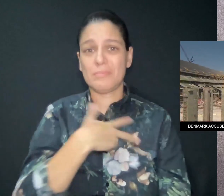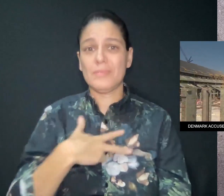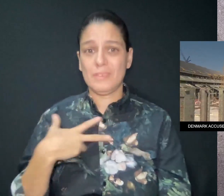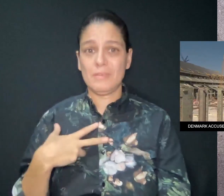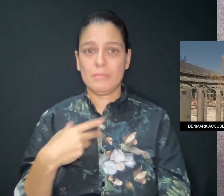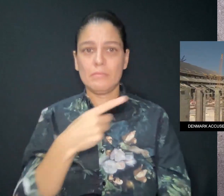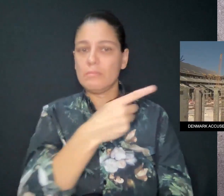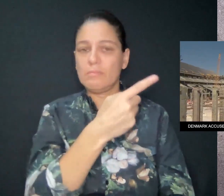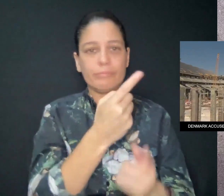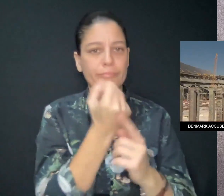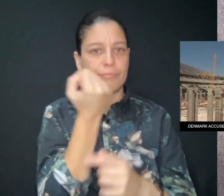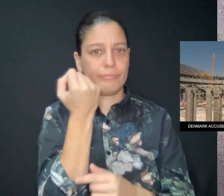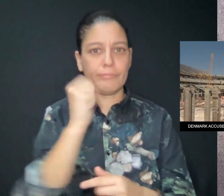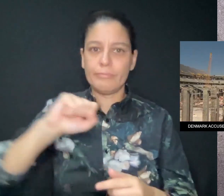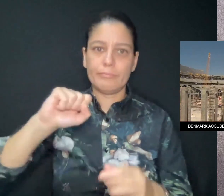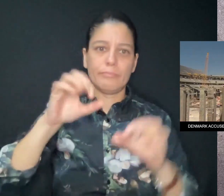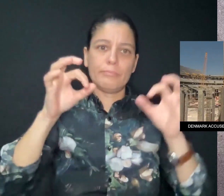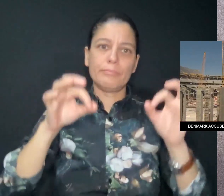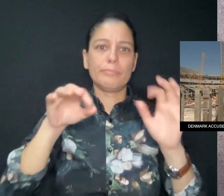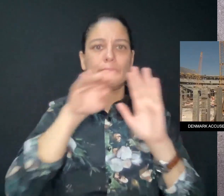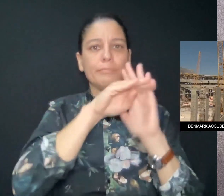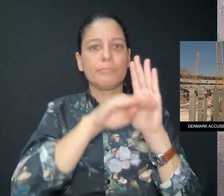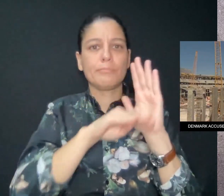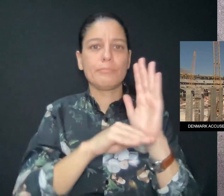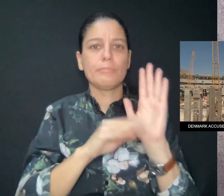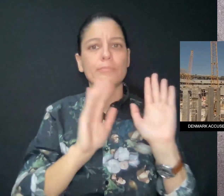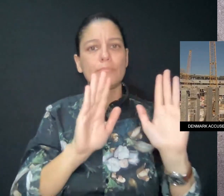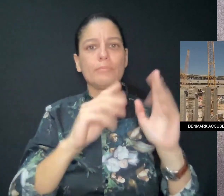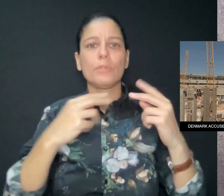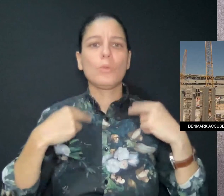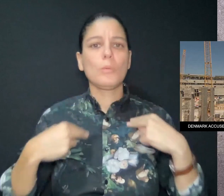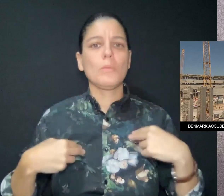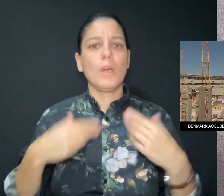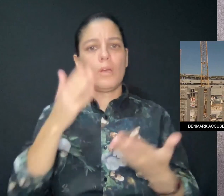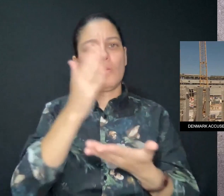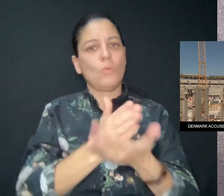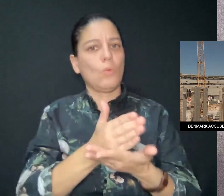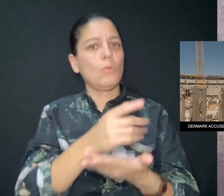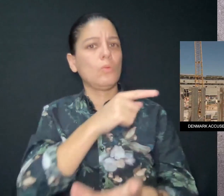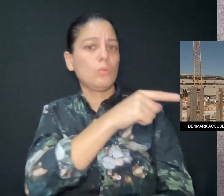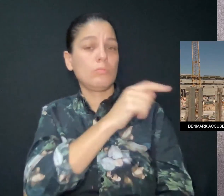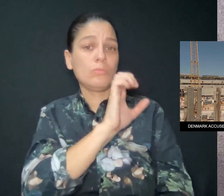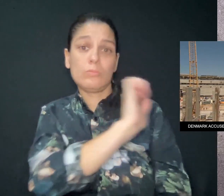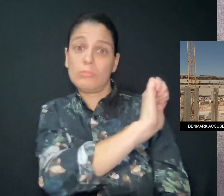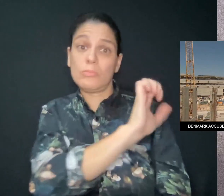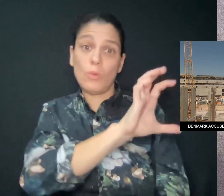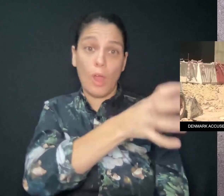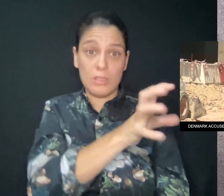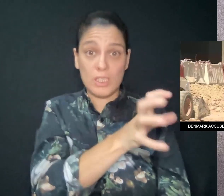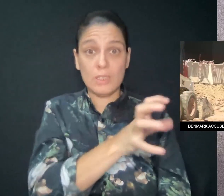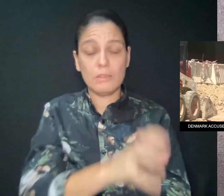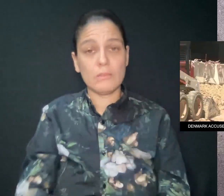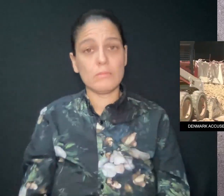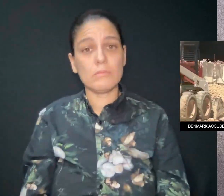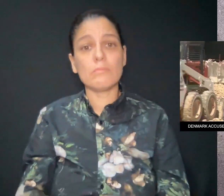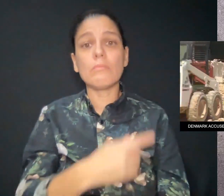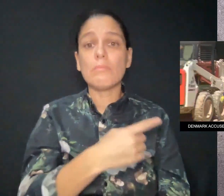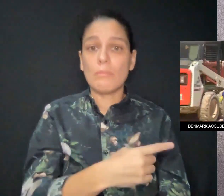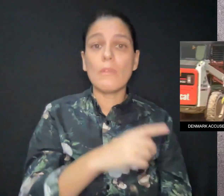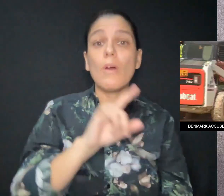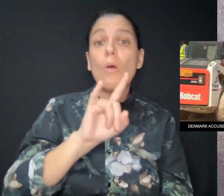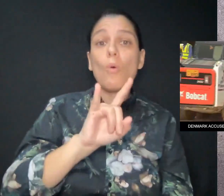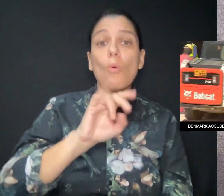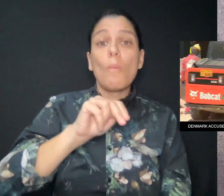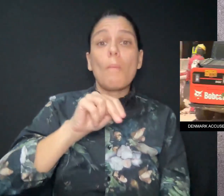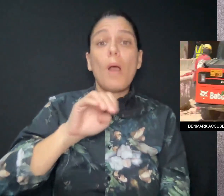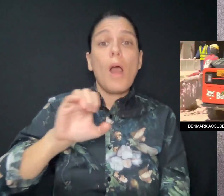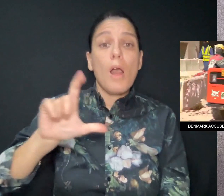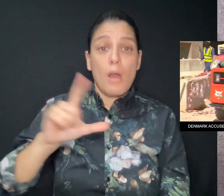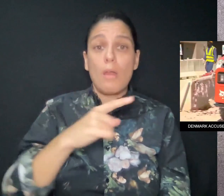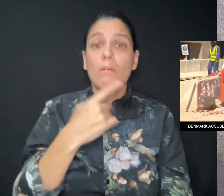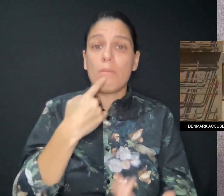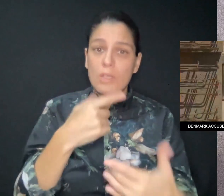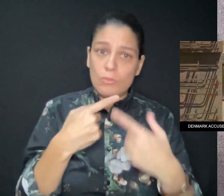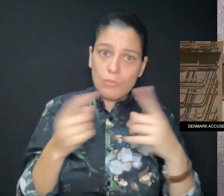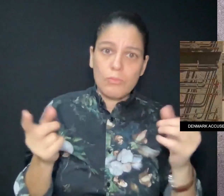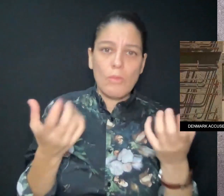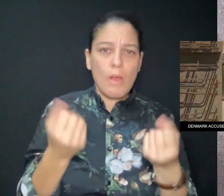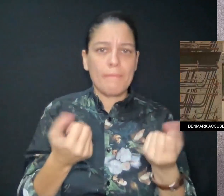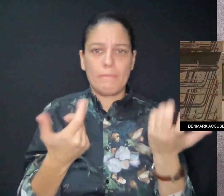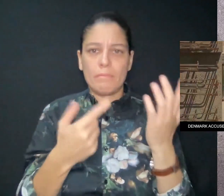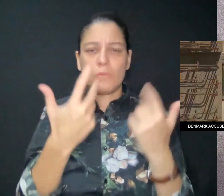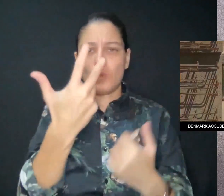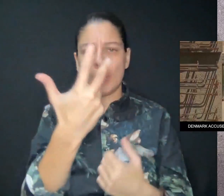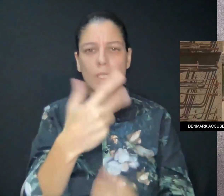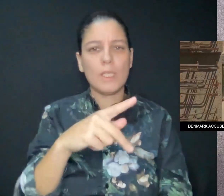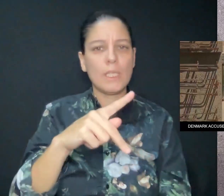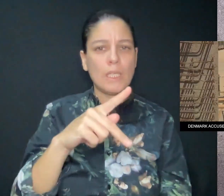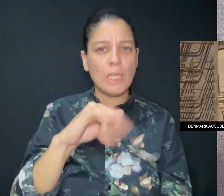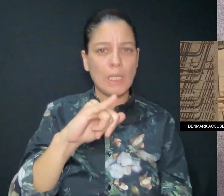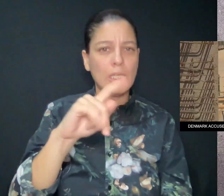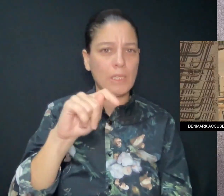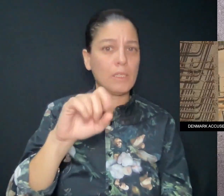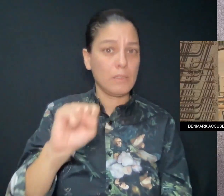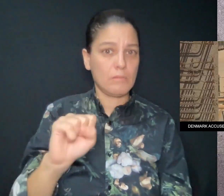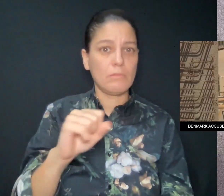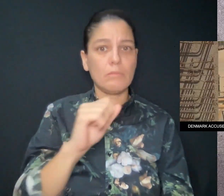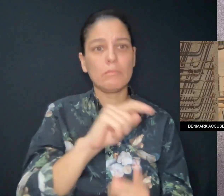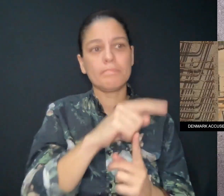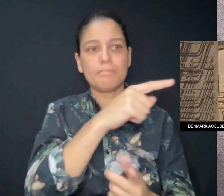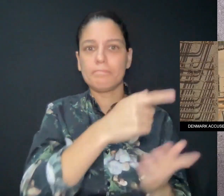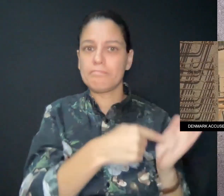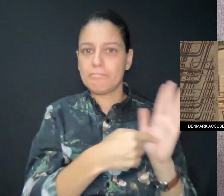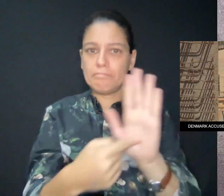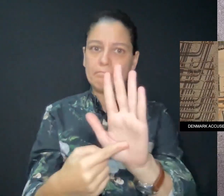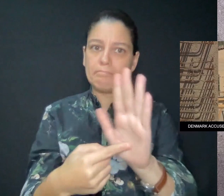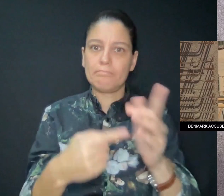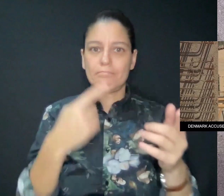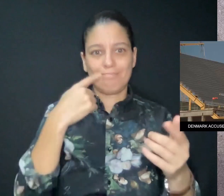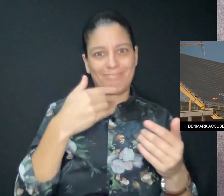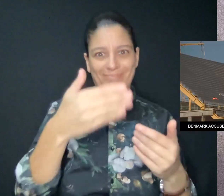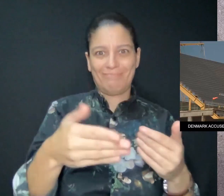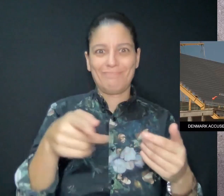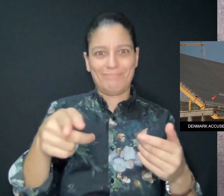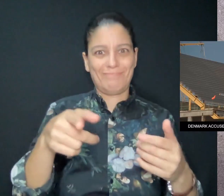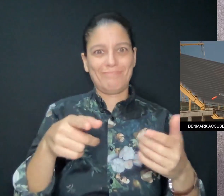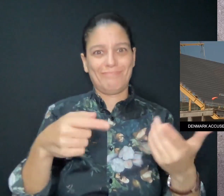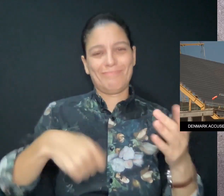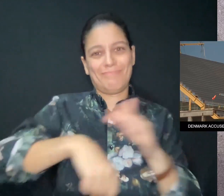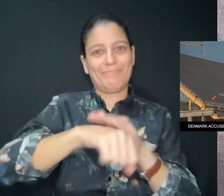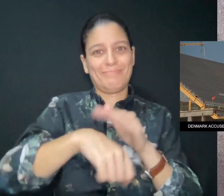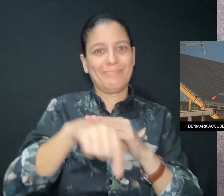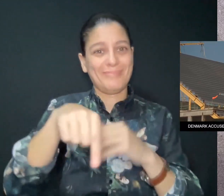the host country